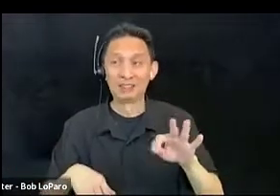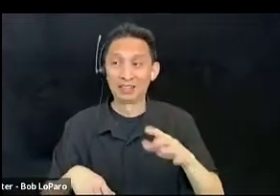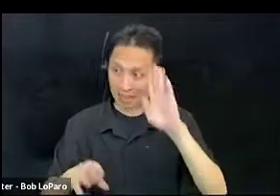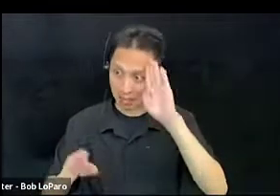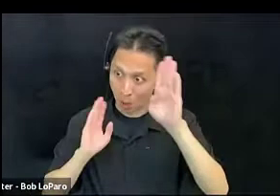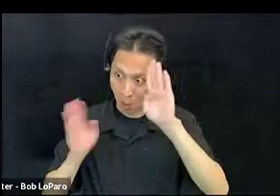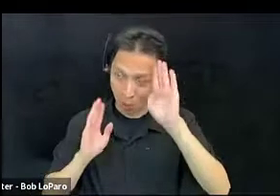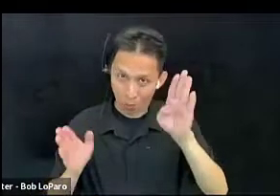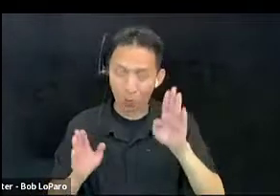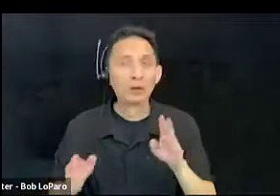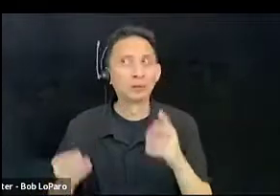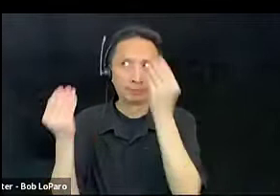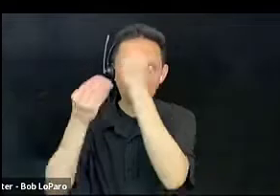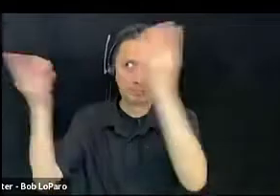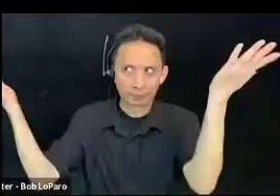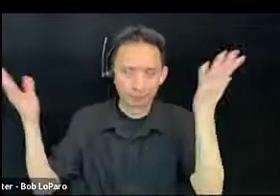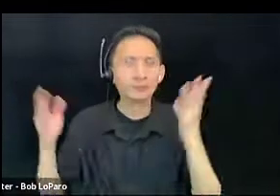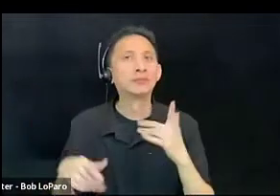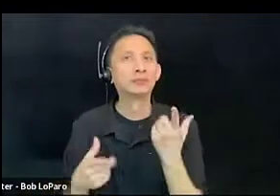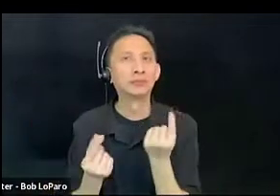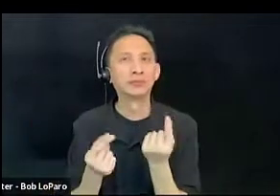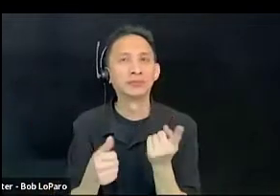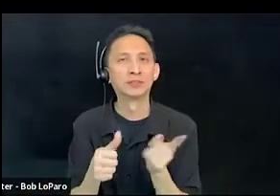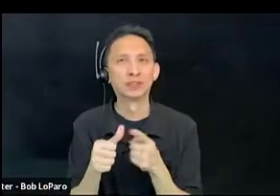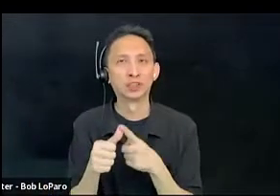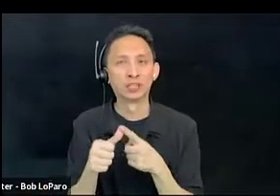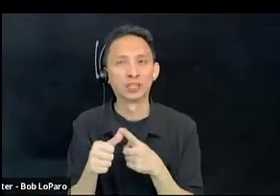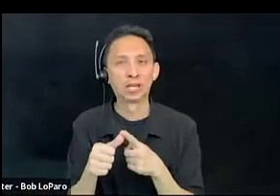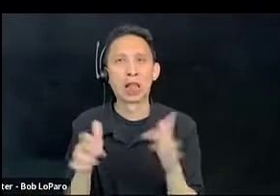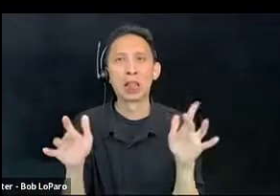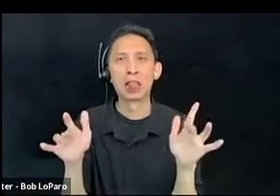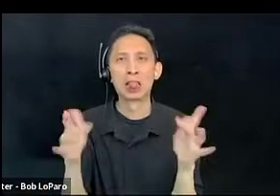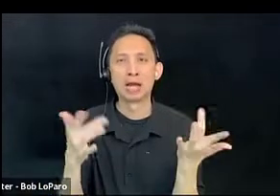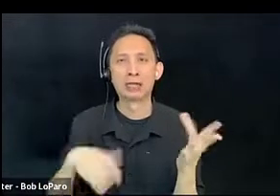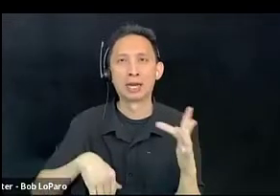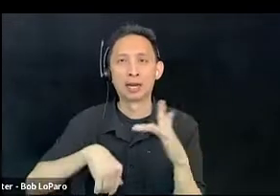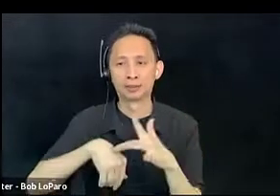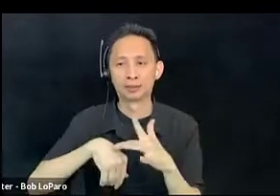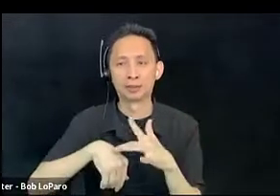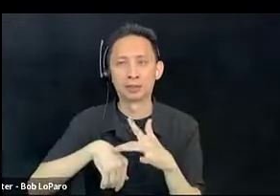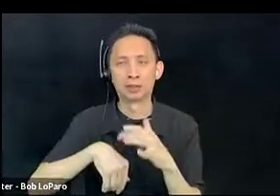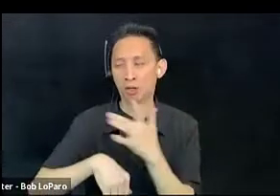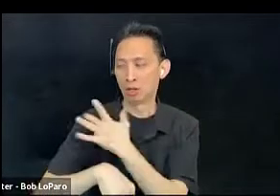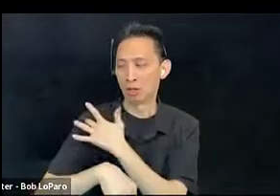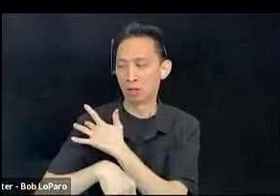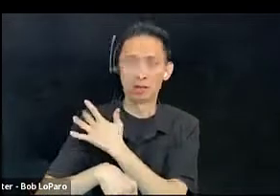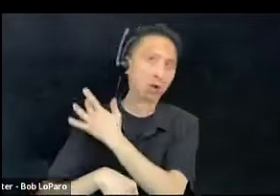with the student is going to start by a light touch cue, touching hand on shoulder or back, right?